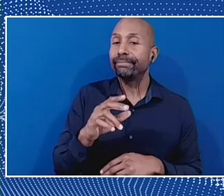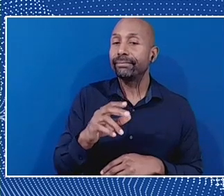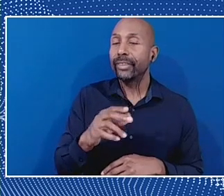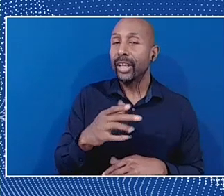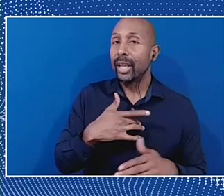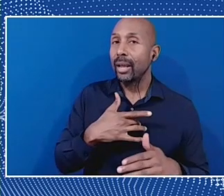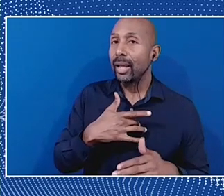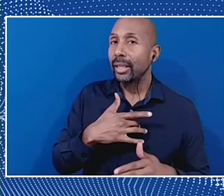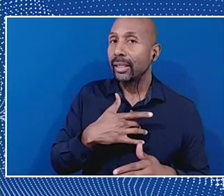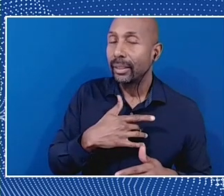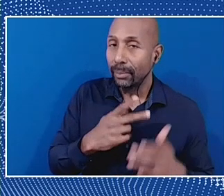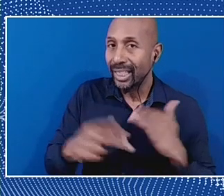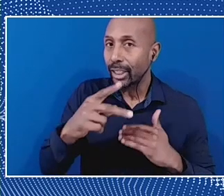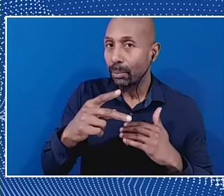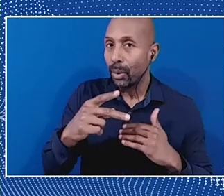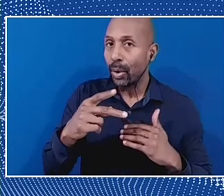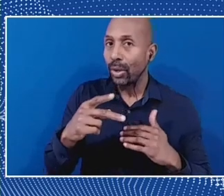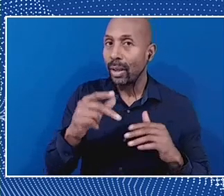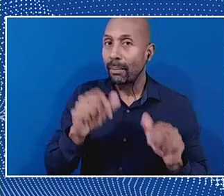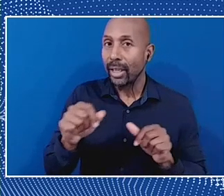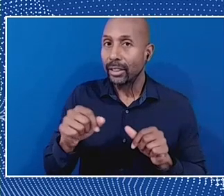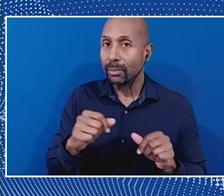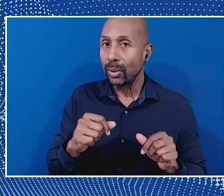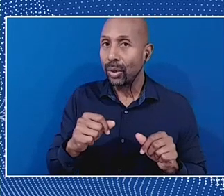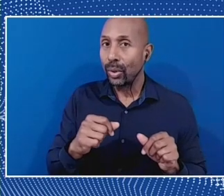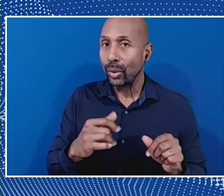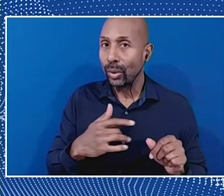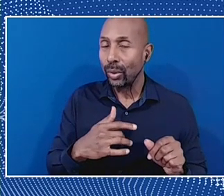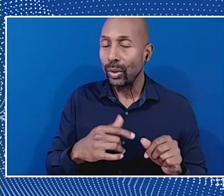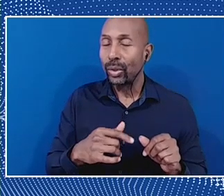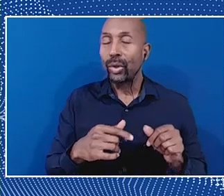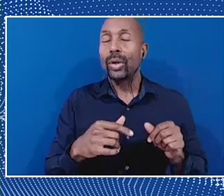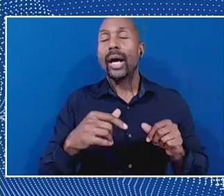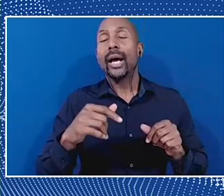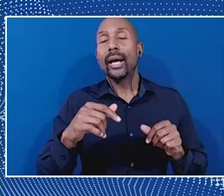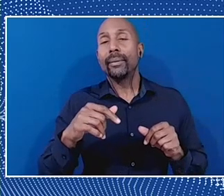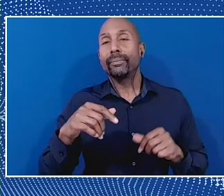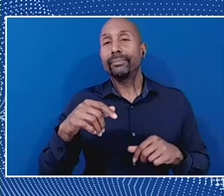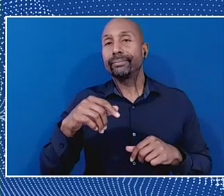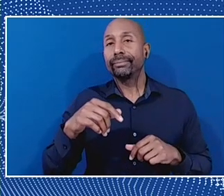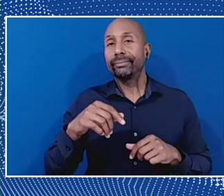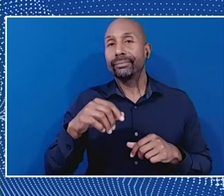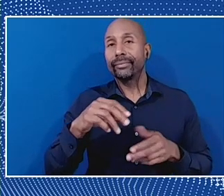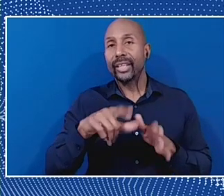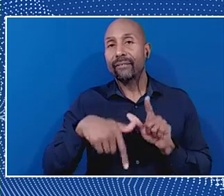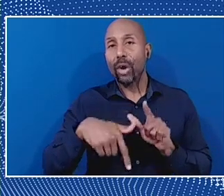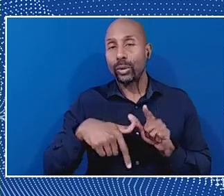Thank you, Jalil. Any additional questions